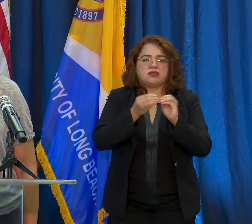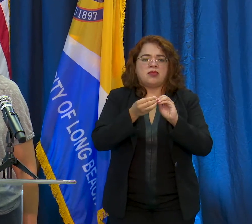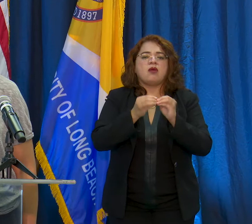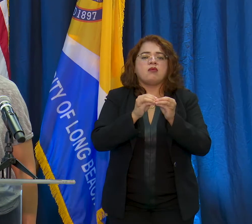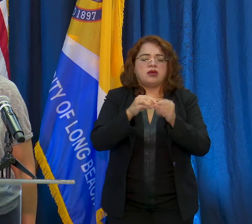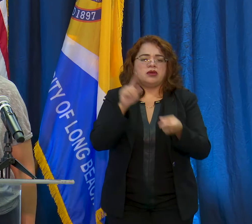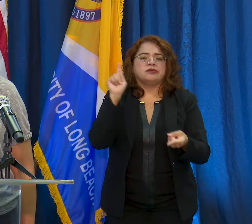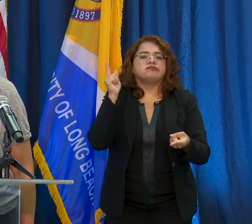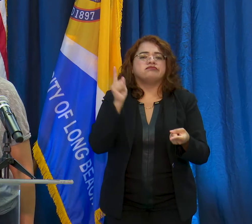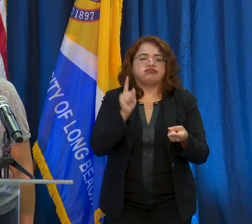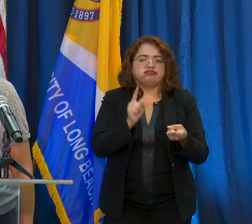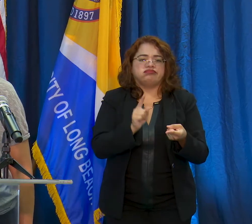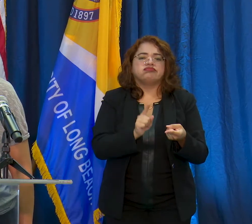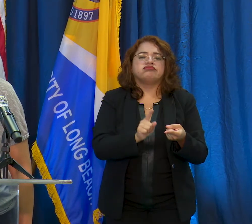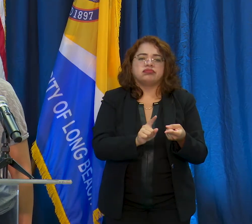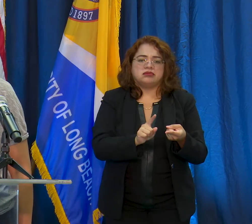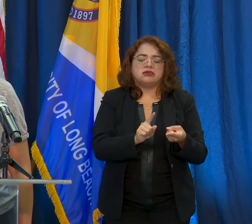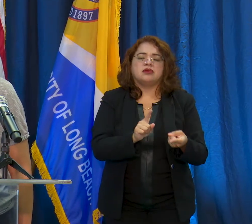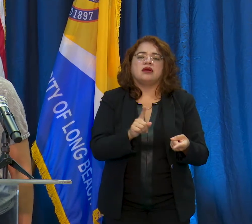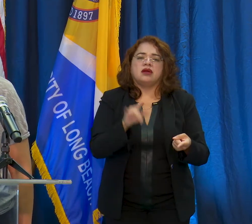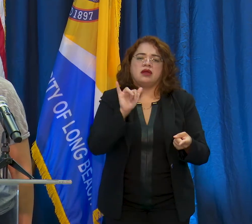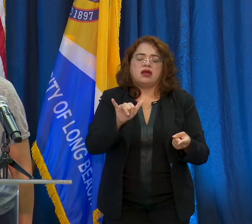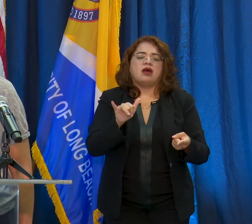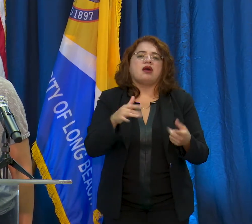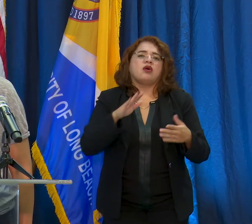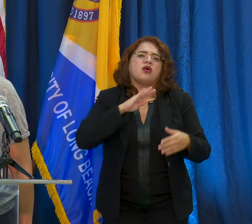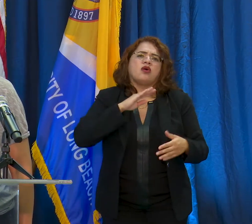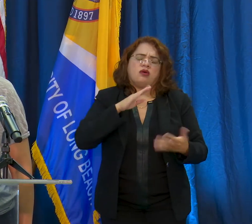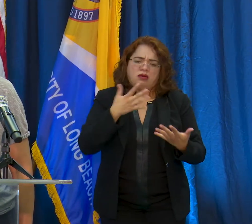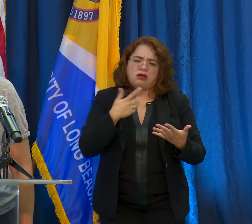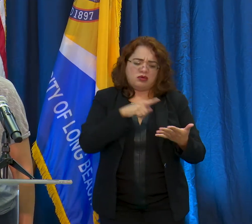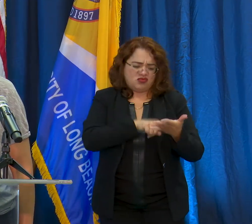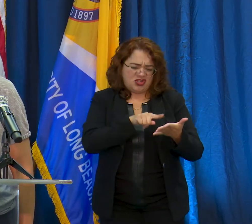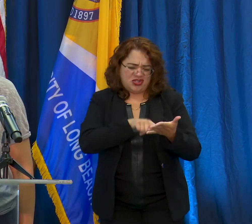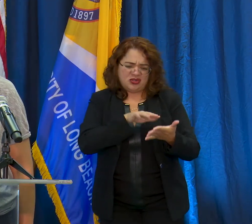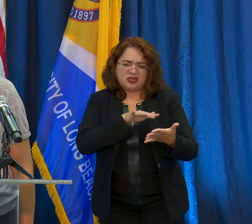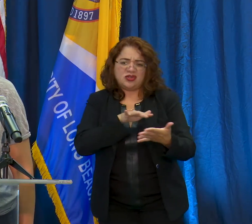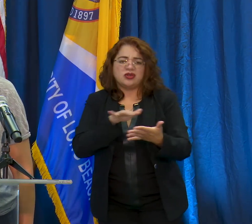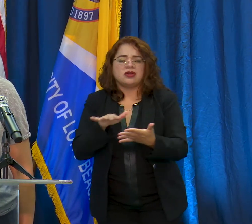hundreds of thousands of cases. This recent study is showing that